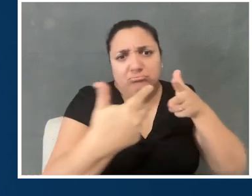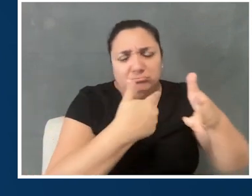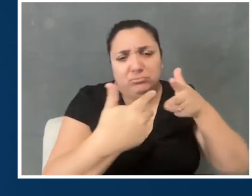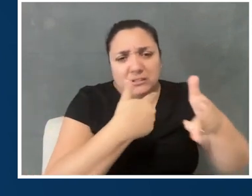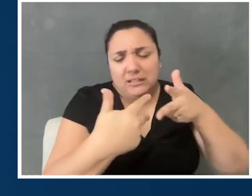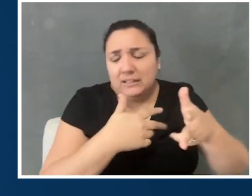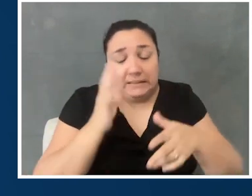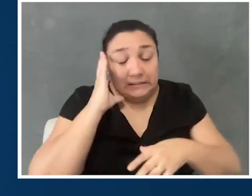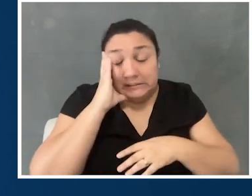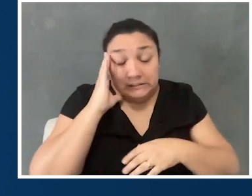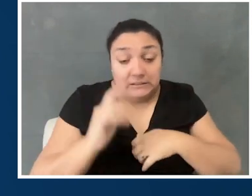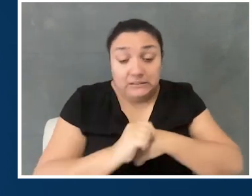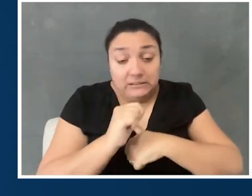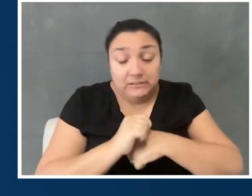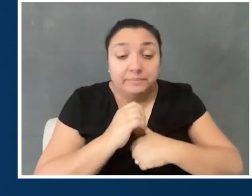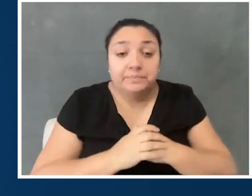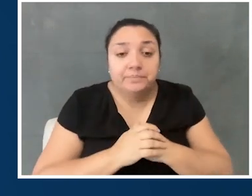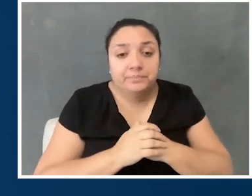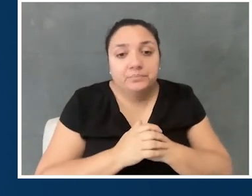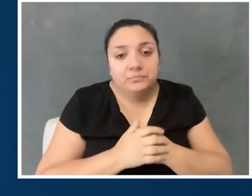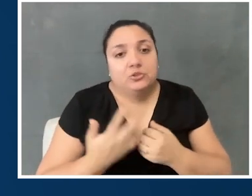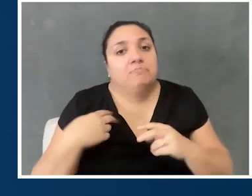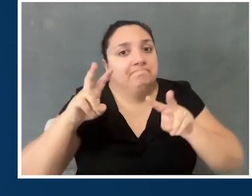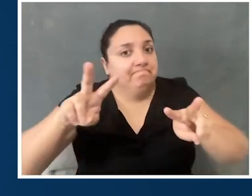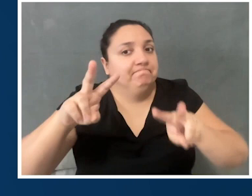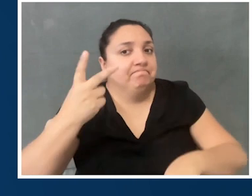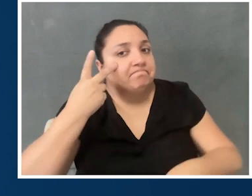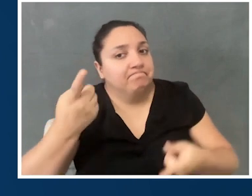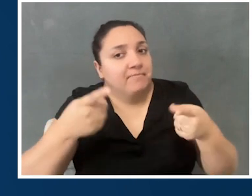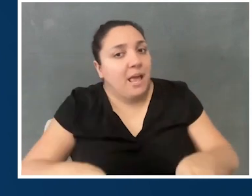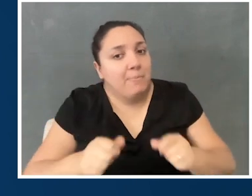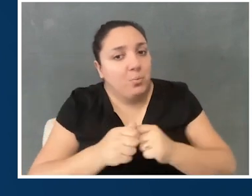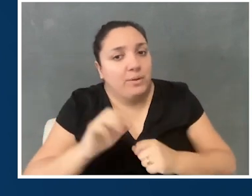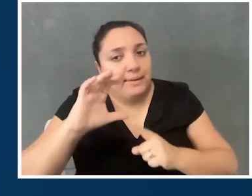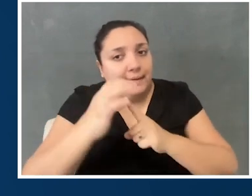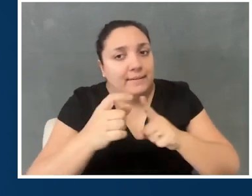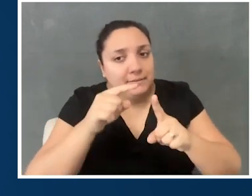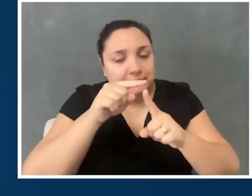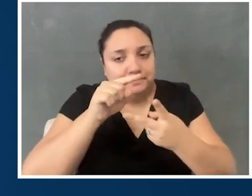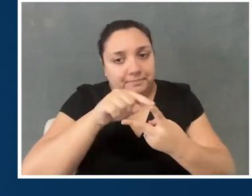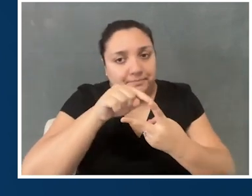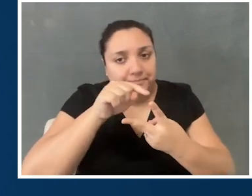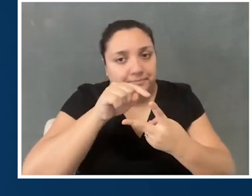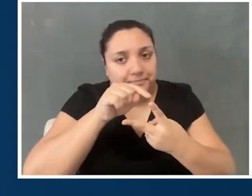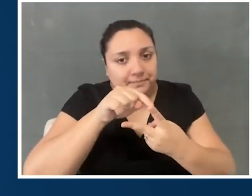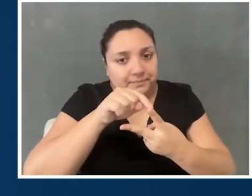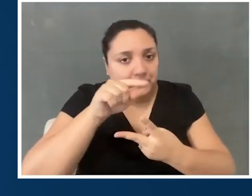So, I'm looking forward to seeing what happens with this case. And is there another one that we're talking about